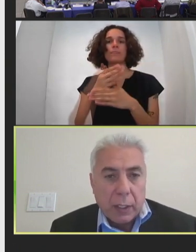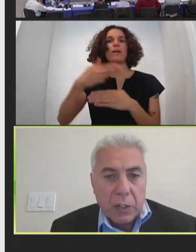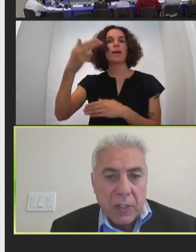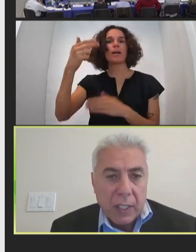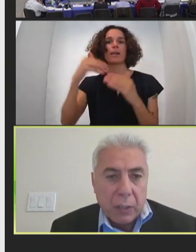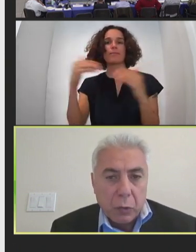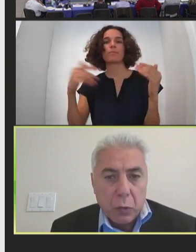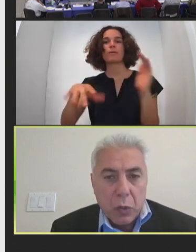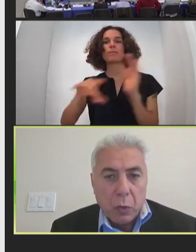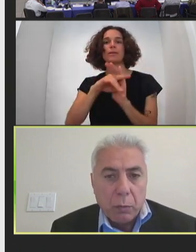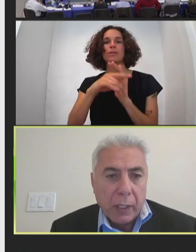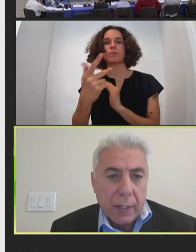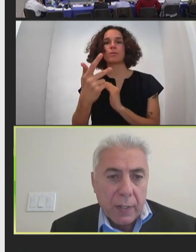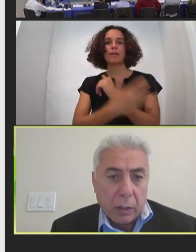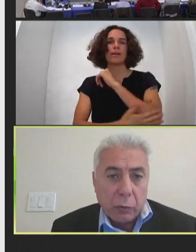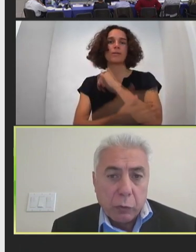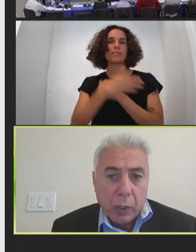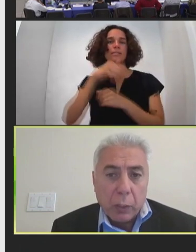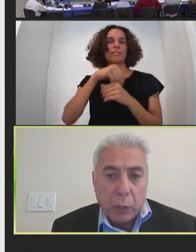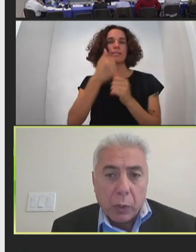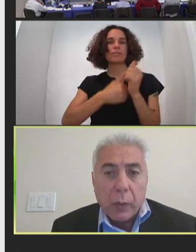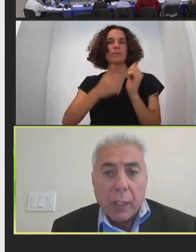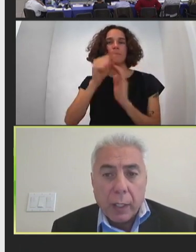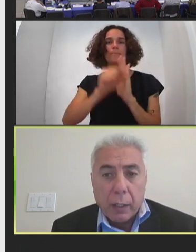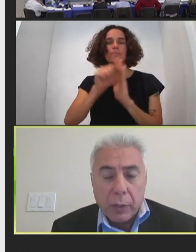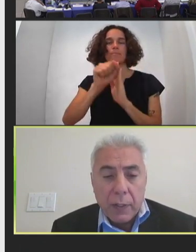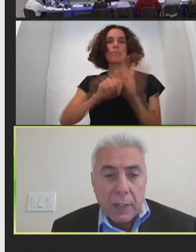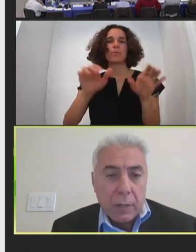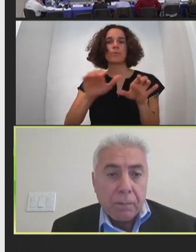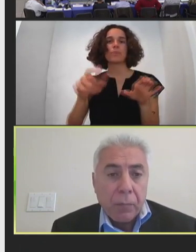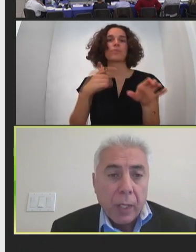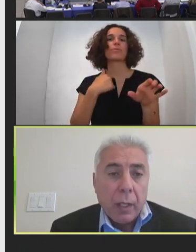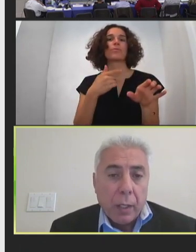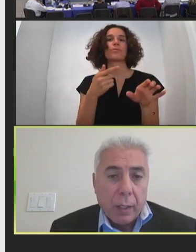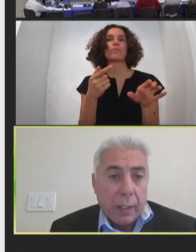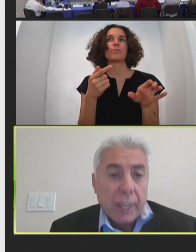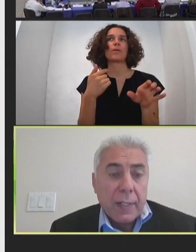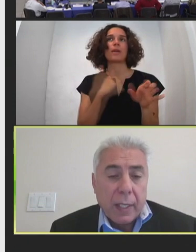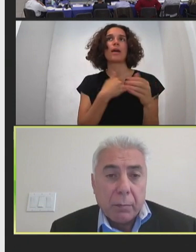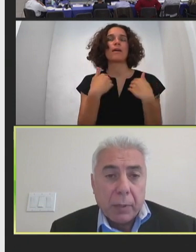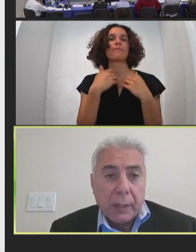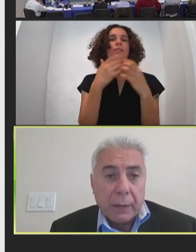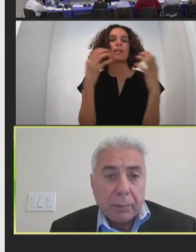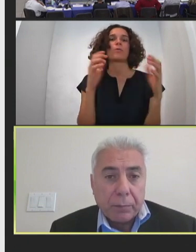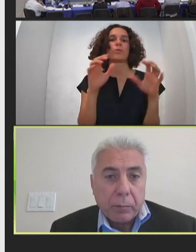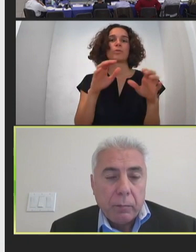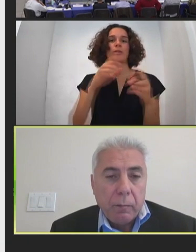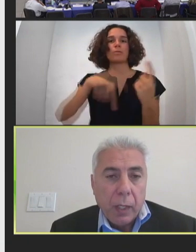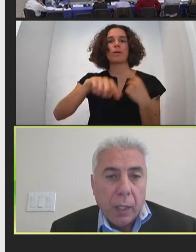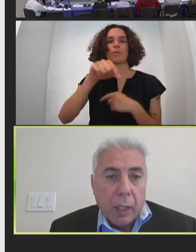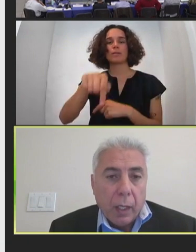each state to do so. But there is a lot of work that we are doing around this. Next slide, please.